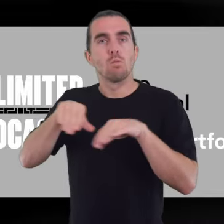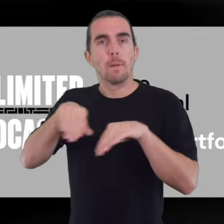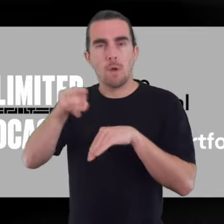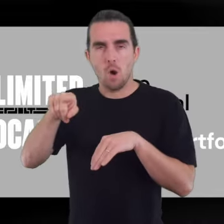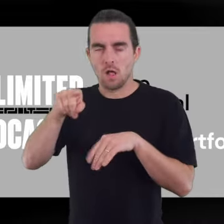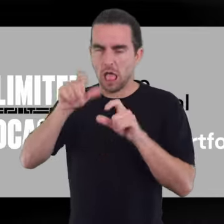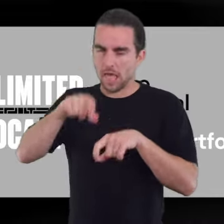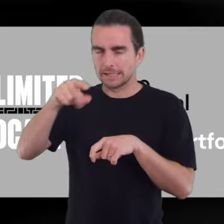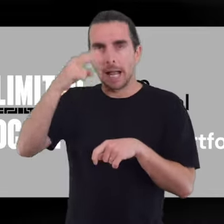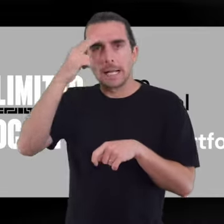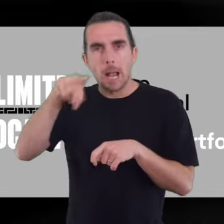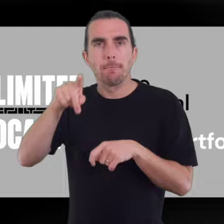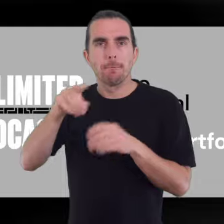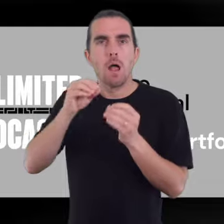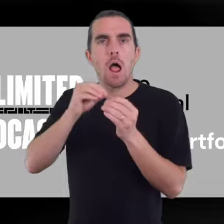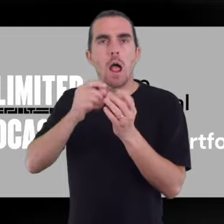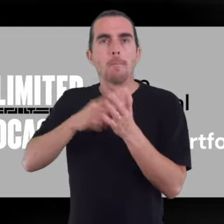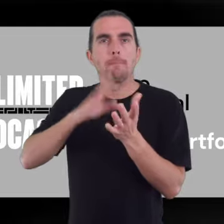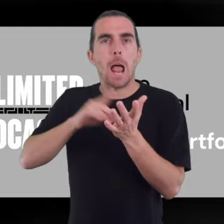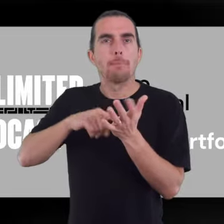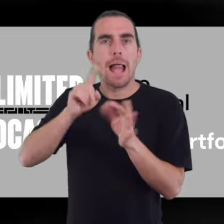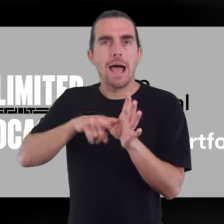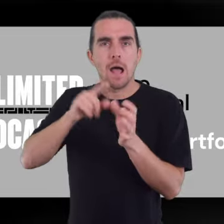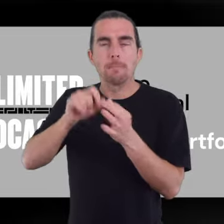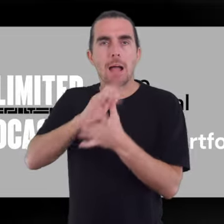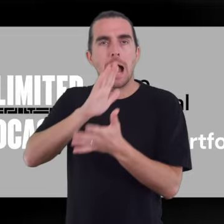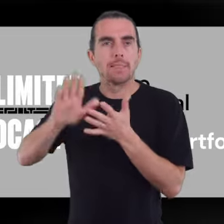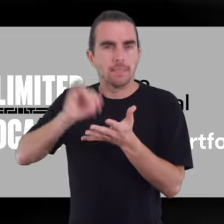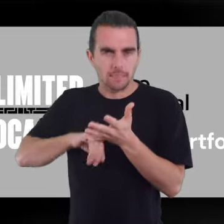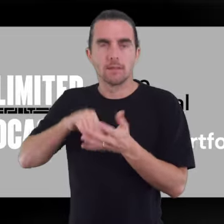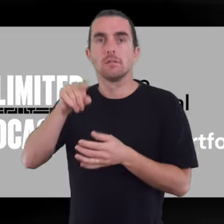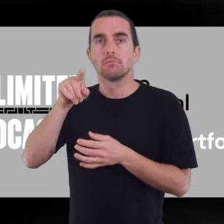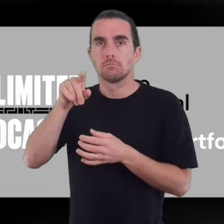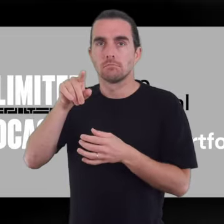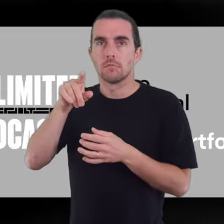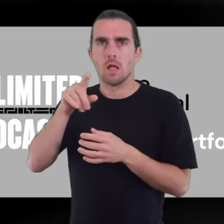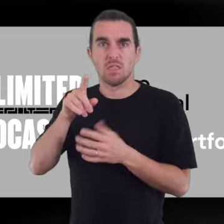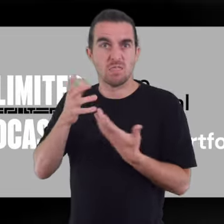and then to Leeds, swimming pool in Leeds called Bramley Baths. But I feel like sky's the limit really,